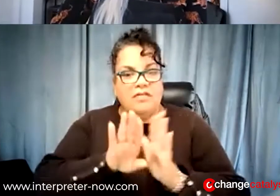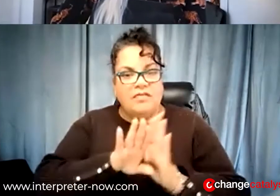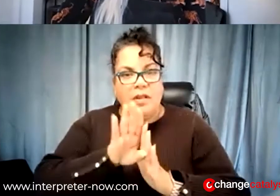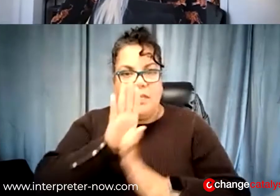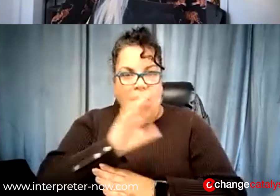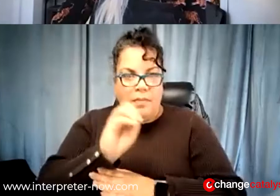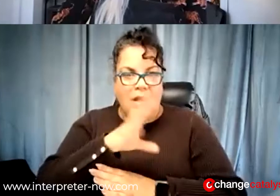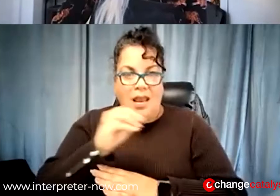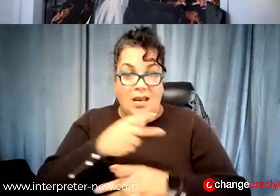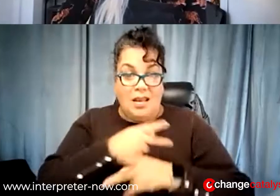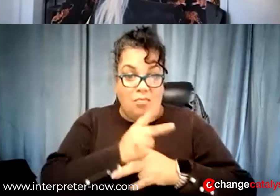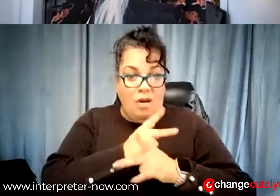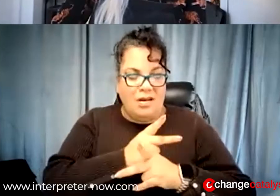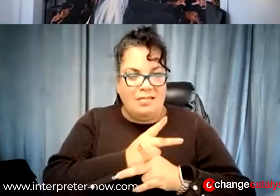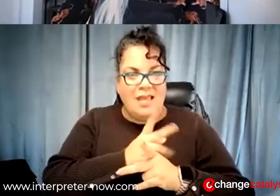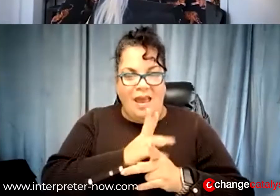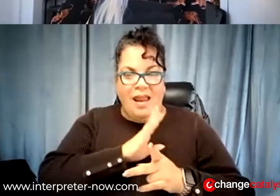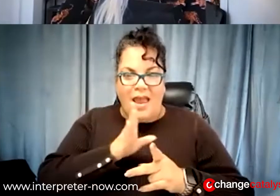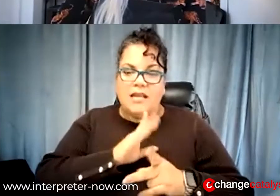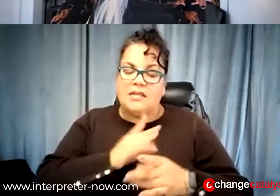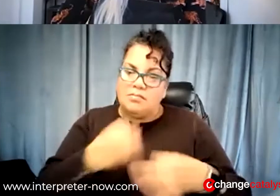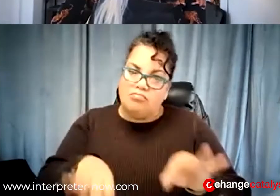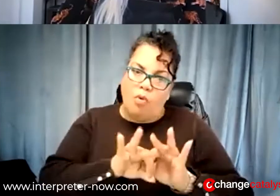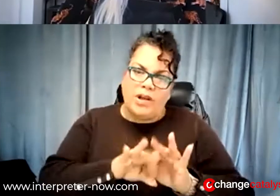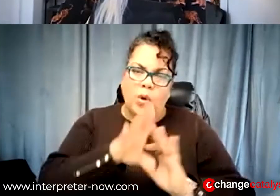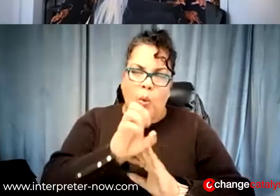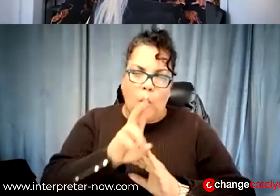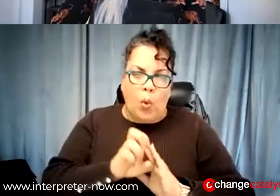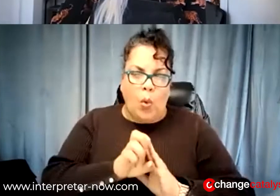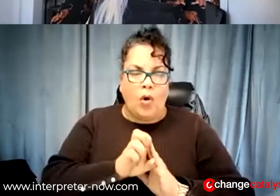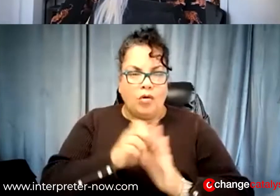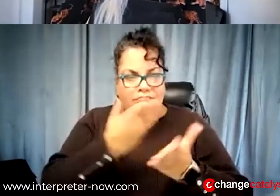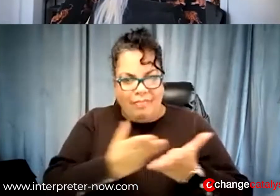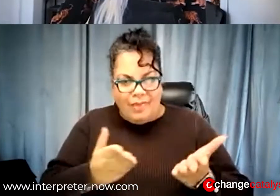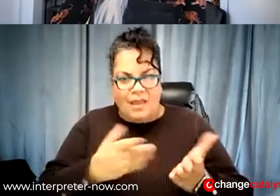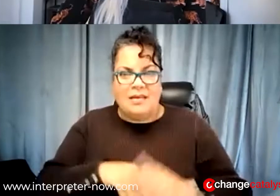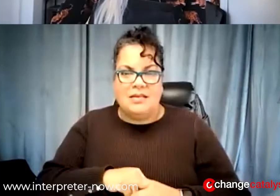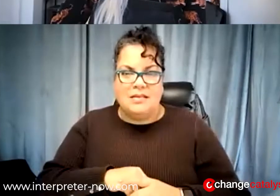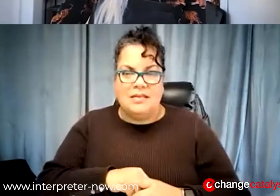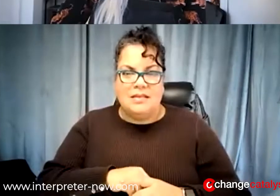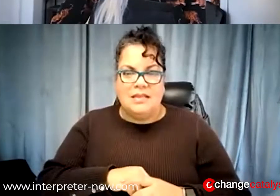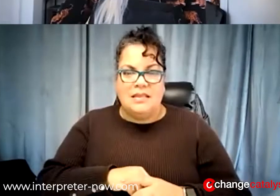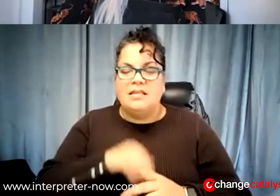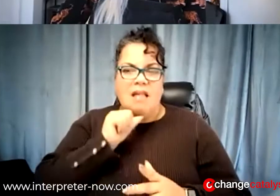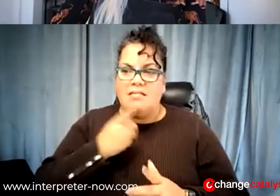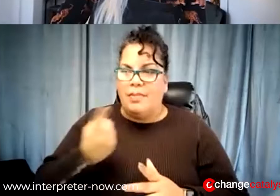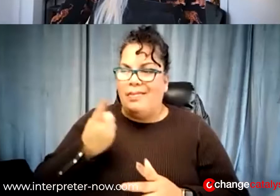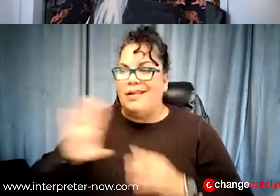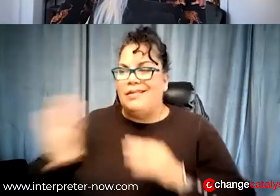with these attributes at its core as opposed to something that's kind of tacked on to the side, right.